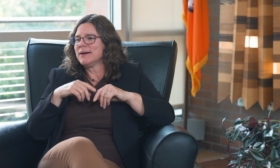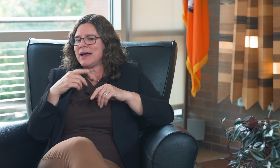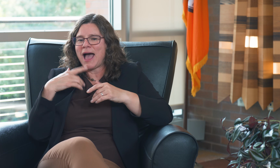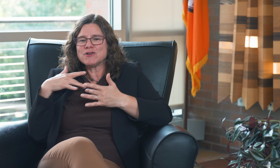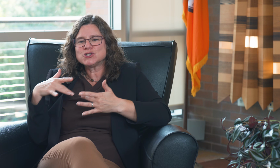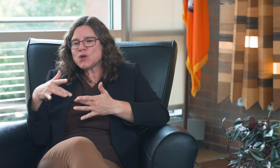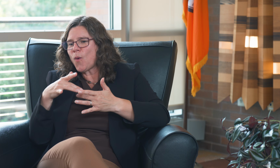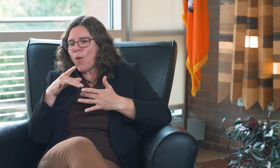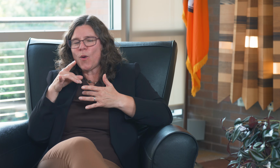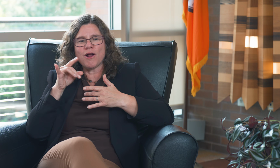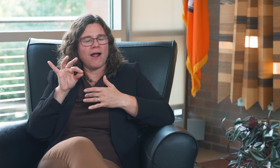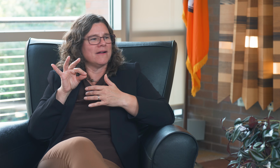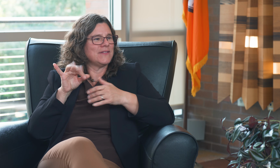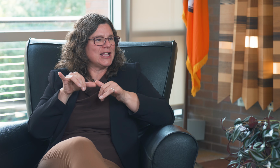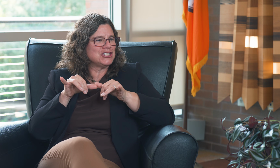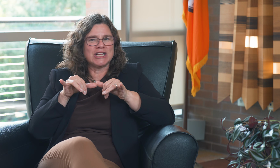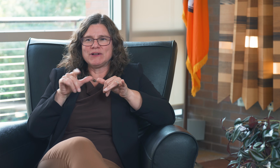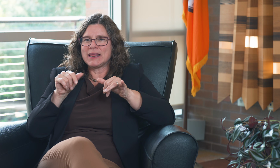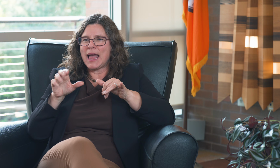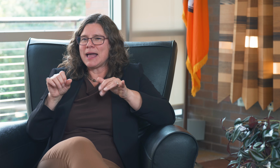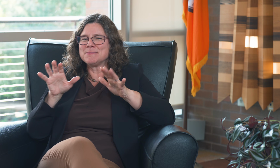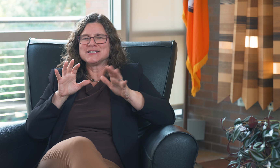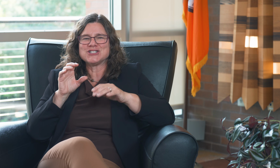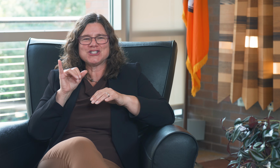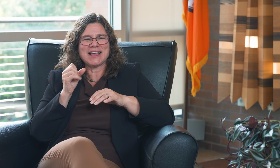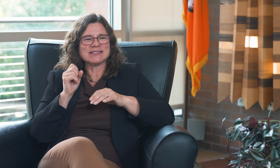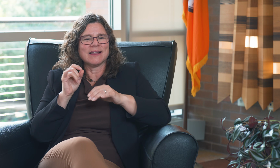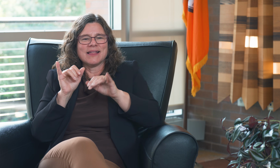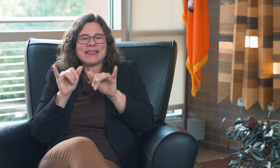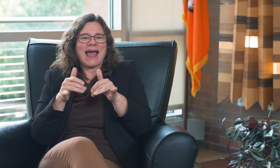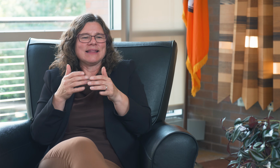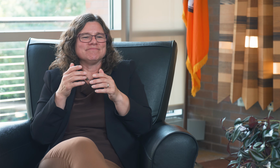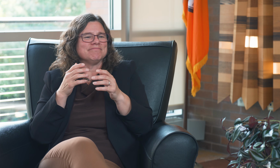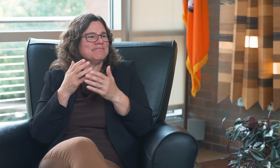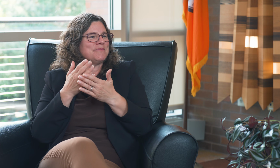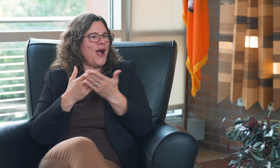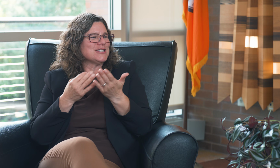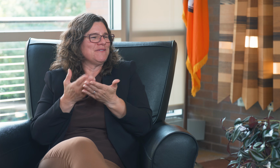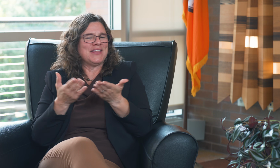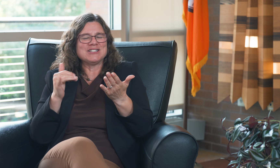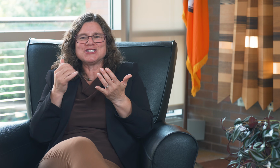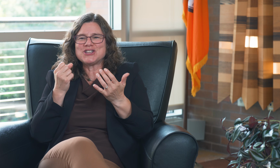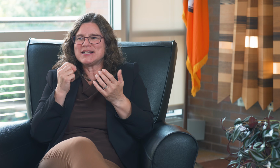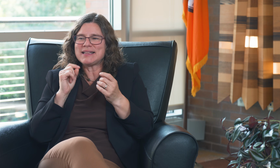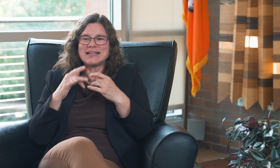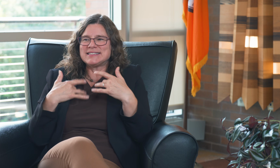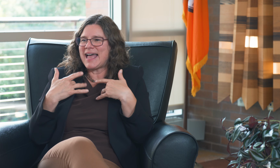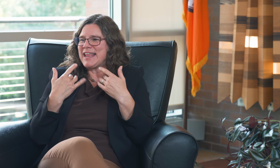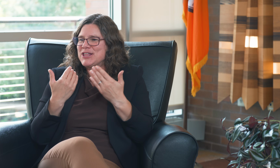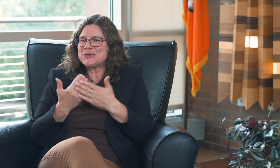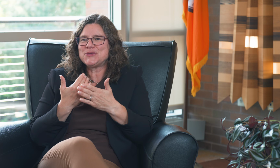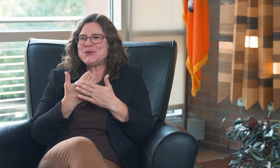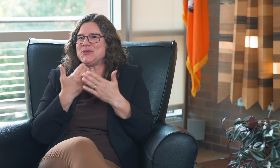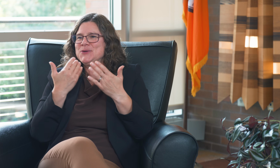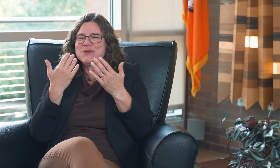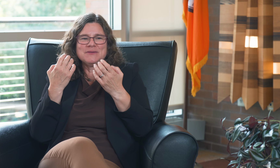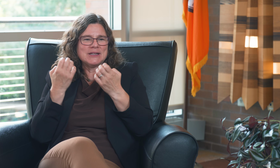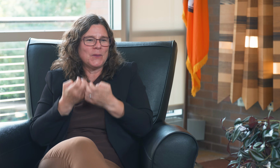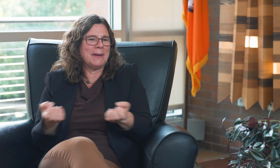Or going into labs or getting tours of the engineering lab. There have just been different things that are so exciting.